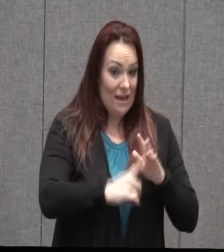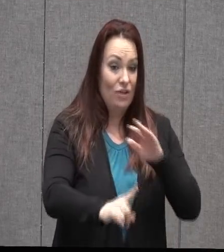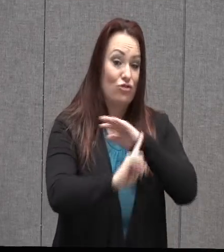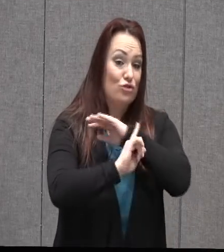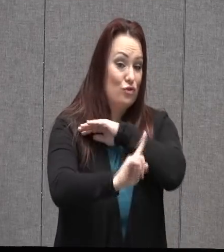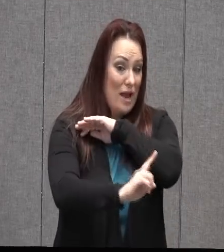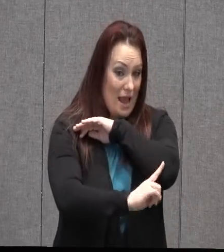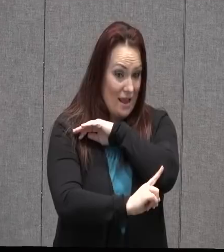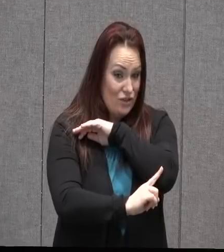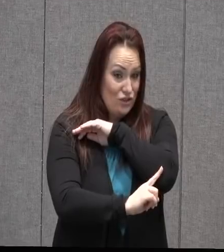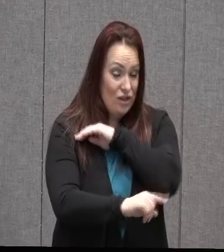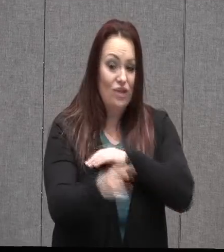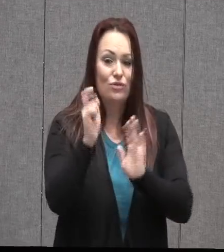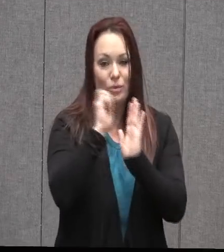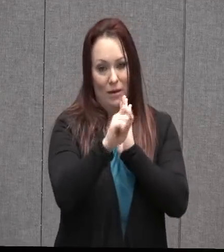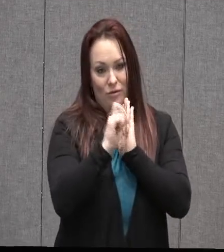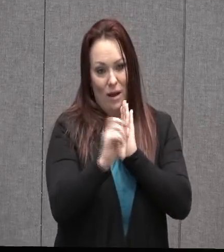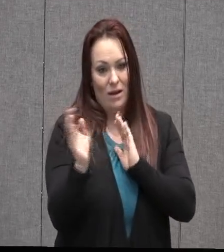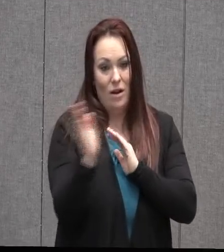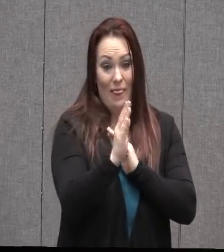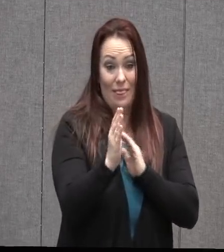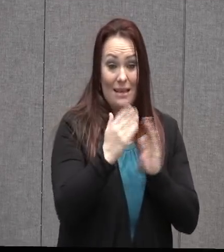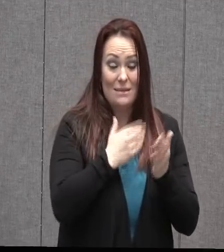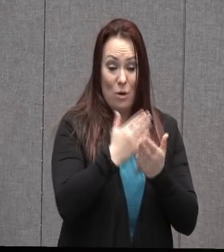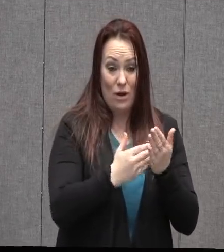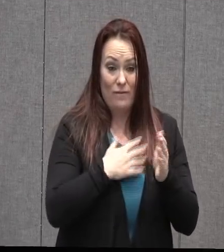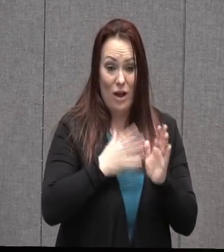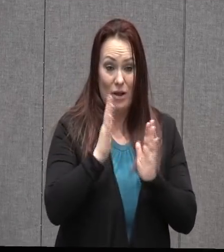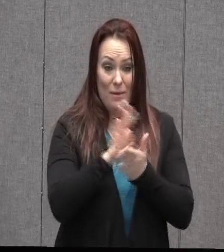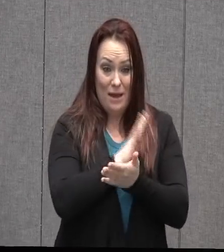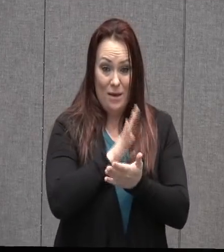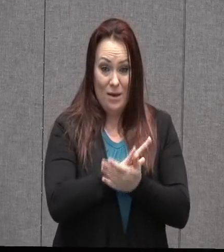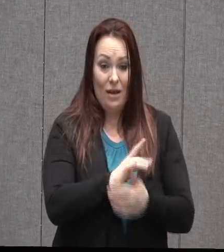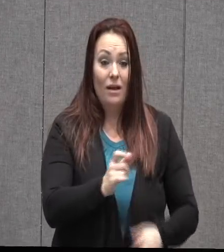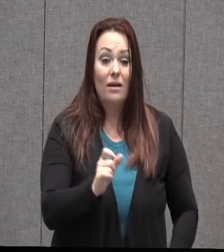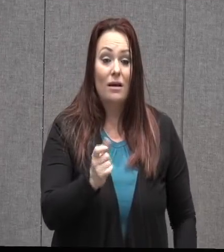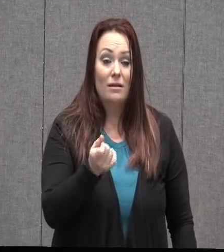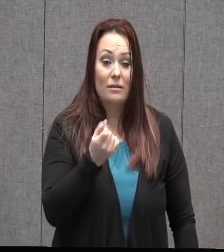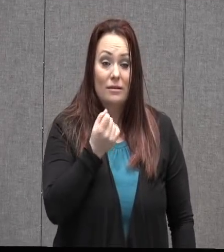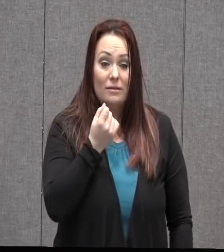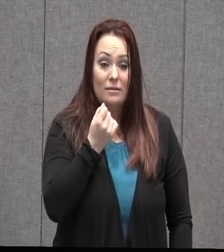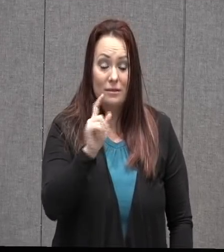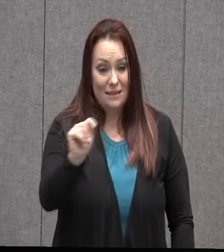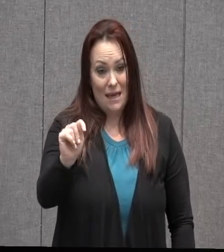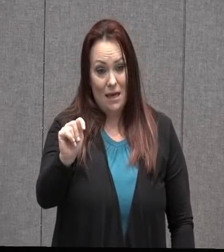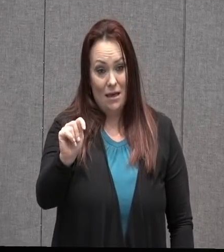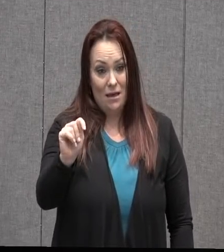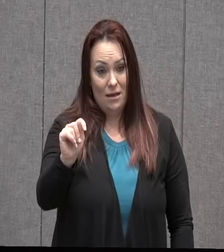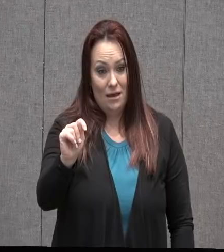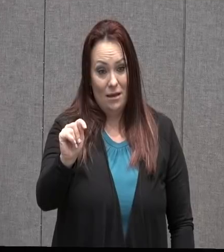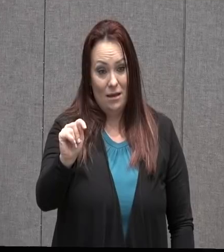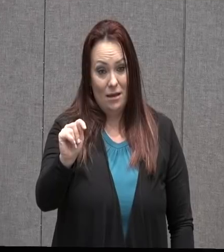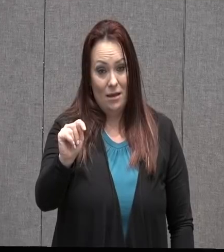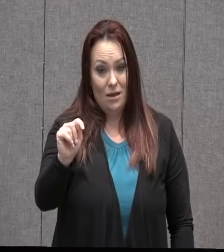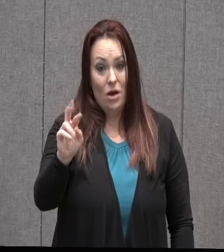So we need to write that on this side of our chart. T-R-A-S-H.